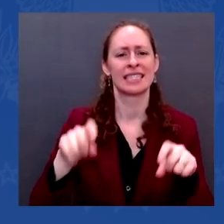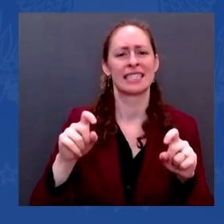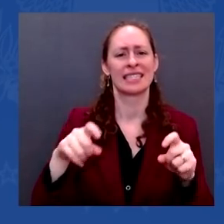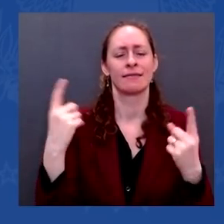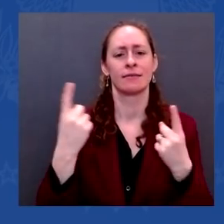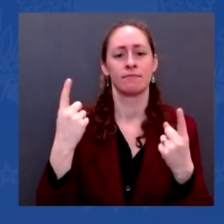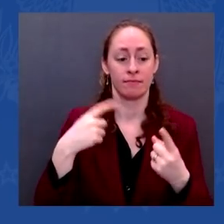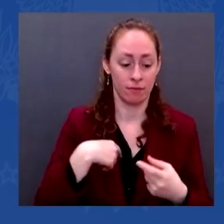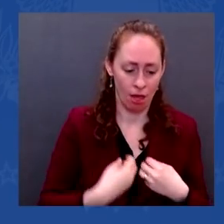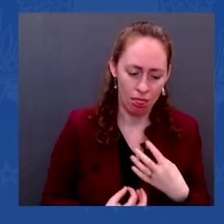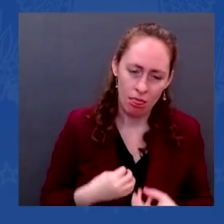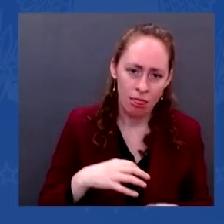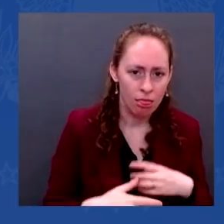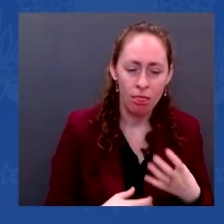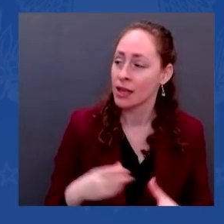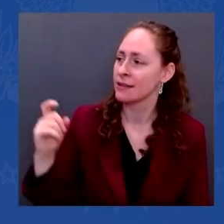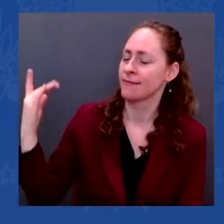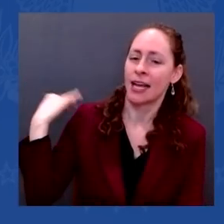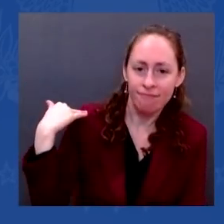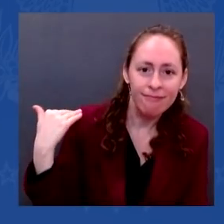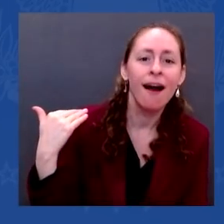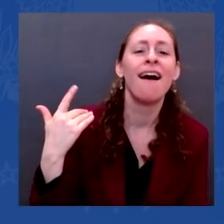in struggle, in strife, peace, in times of prosperity,